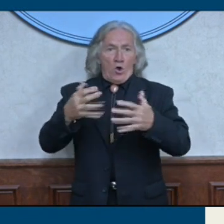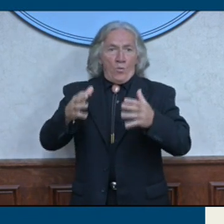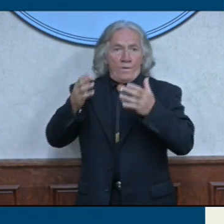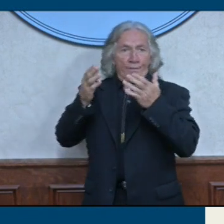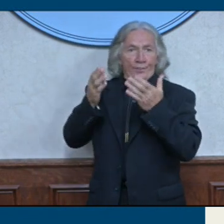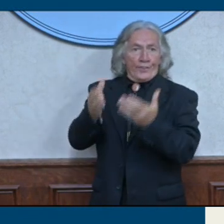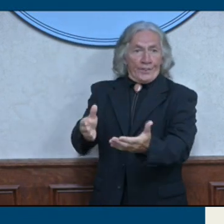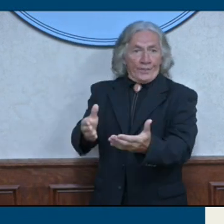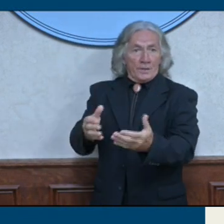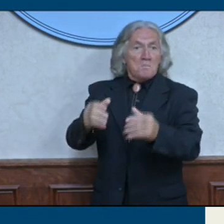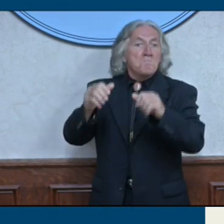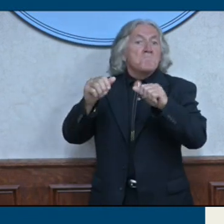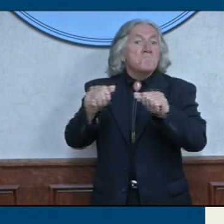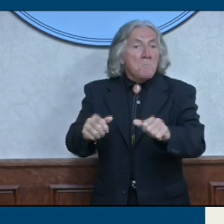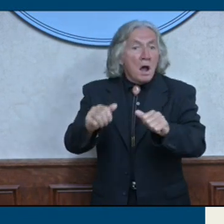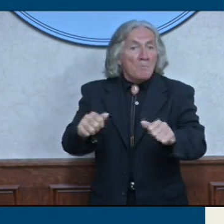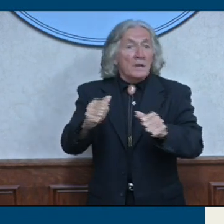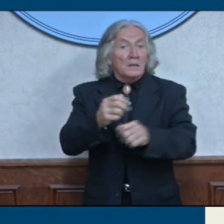HOSPITAL MIGHT BE A MEDICAL